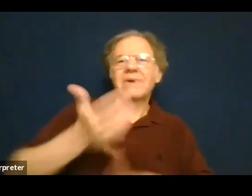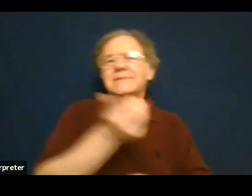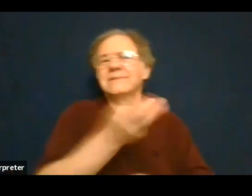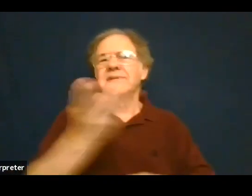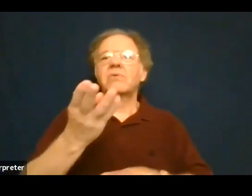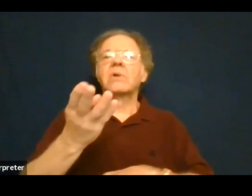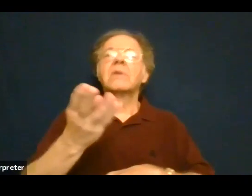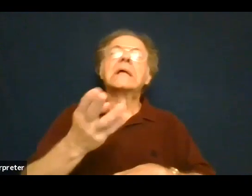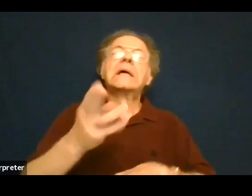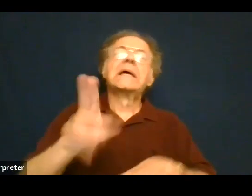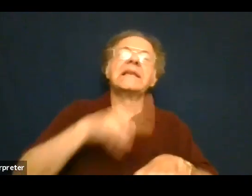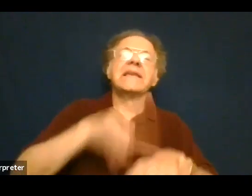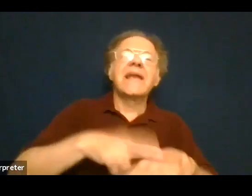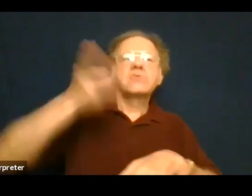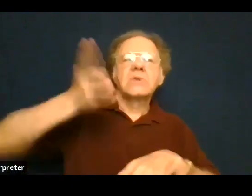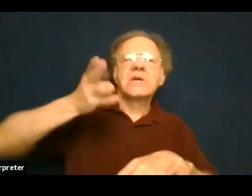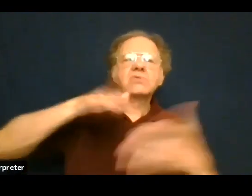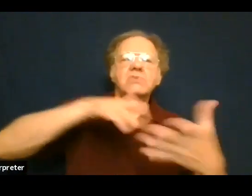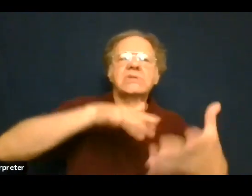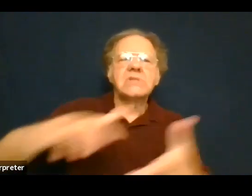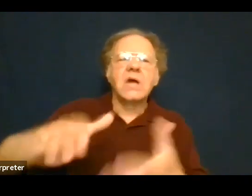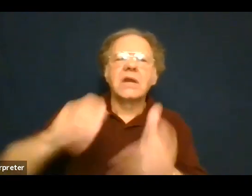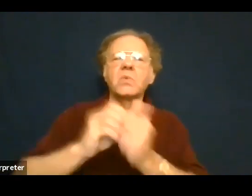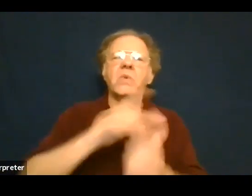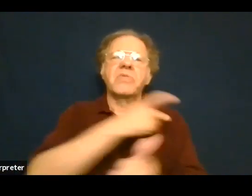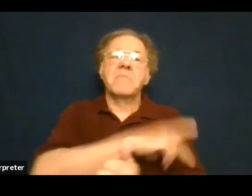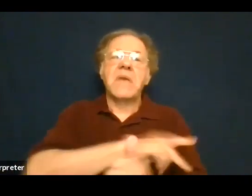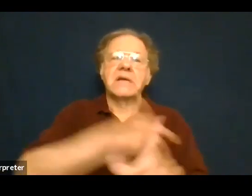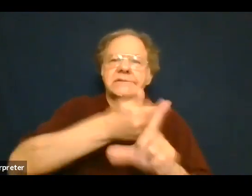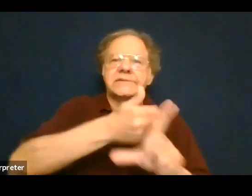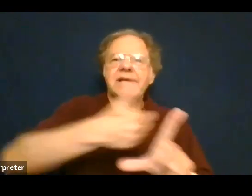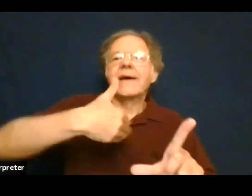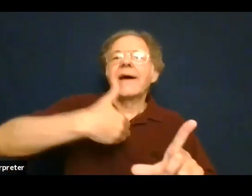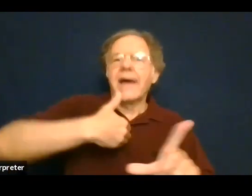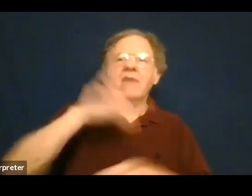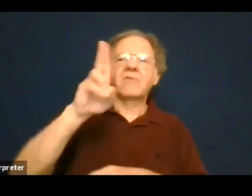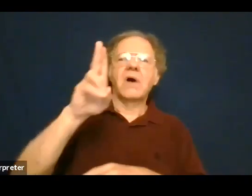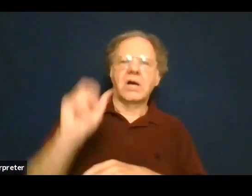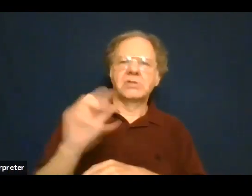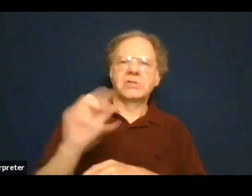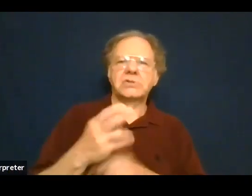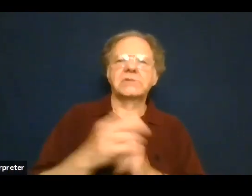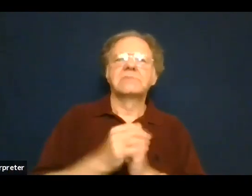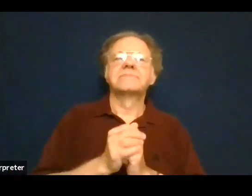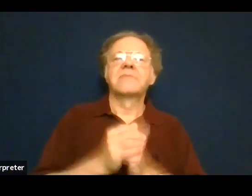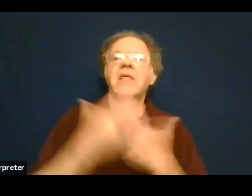with patients that have Usher syndrome. Thank you very much.